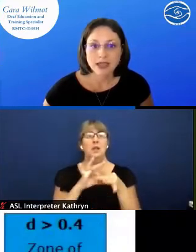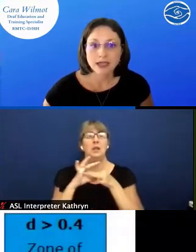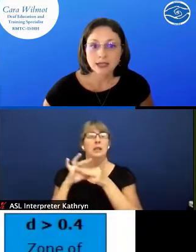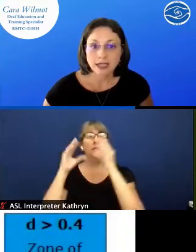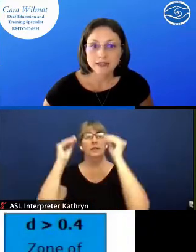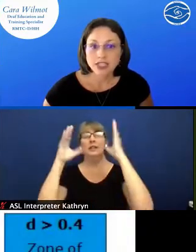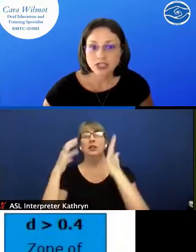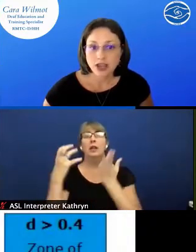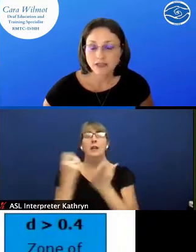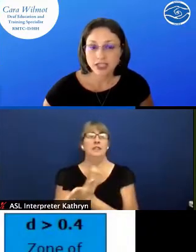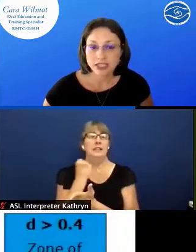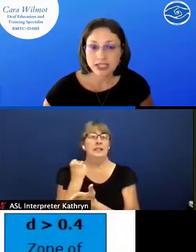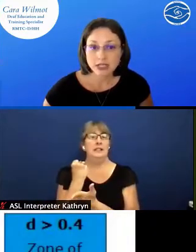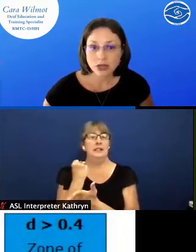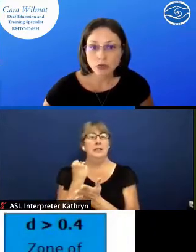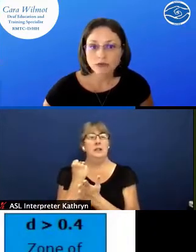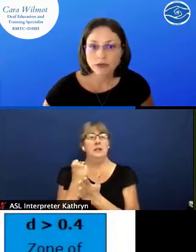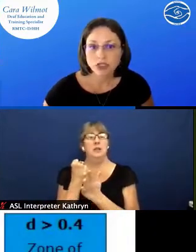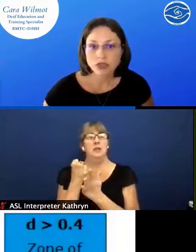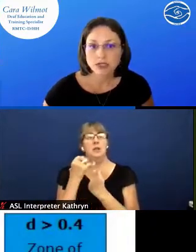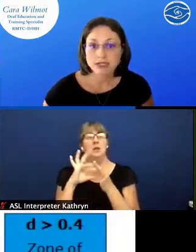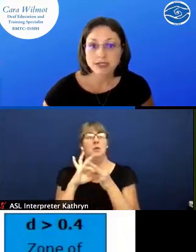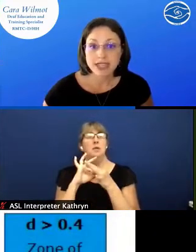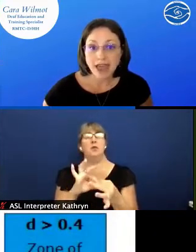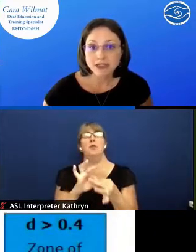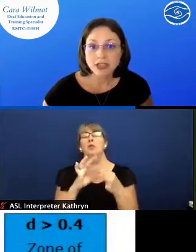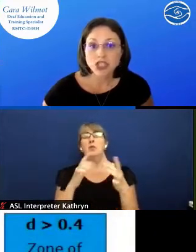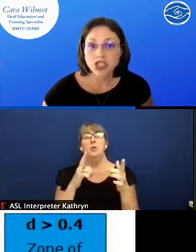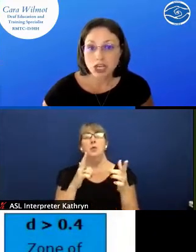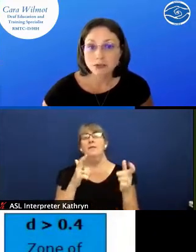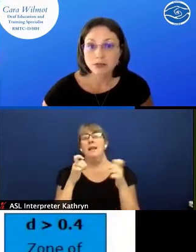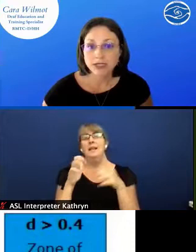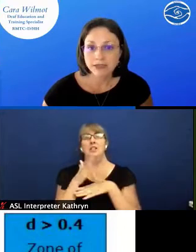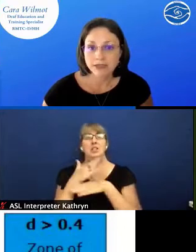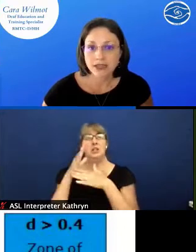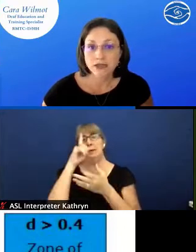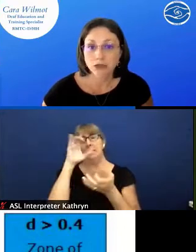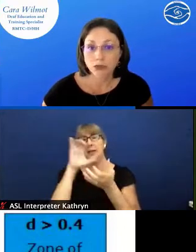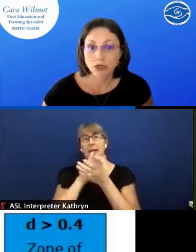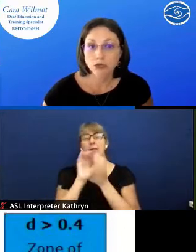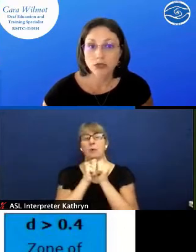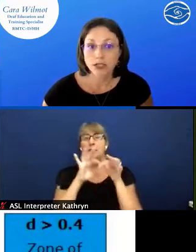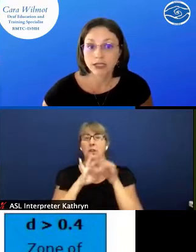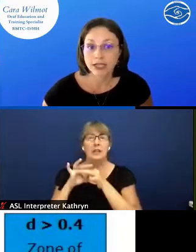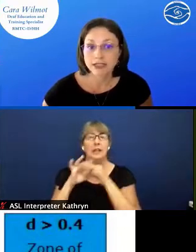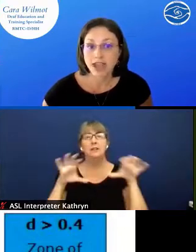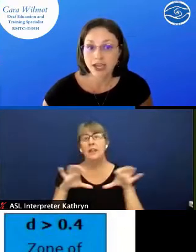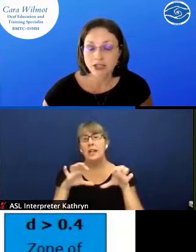Collective teacher efficacy refers to a staff shared belief that through their collective action.